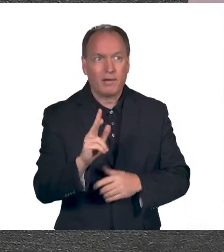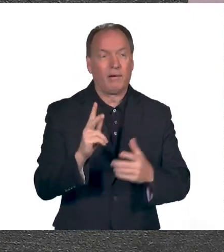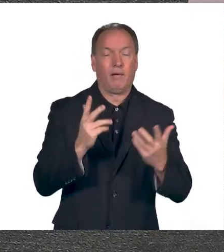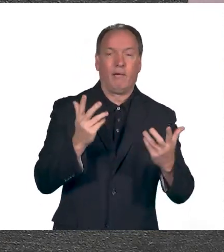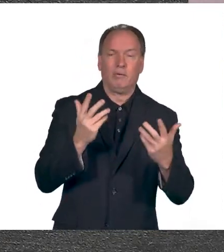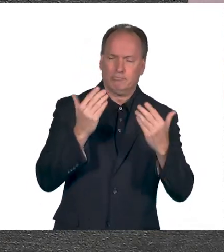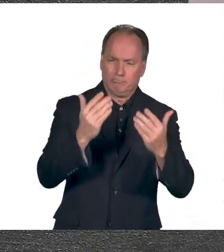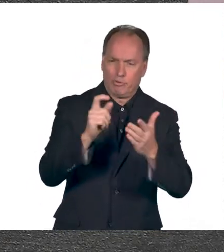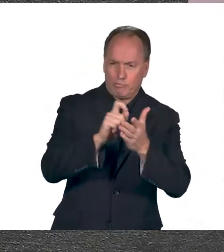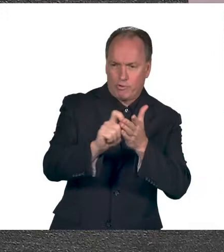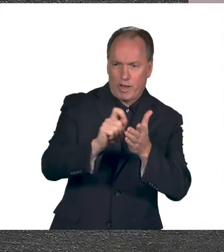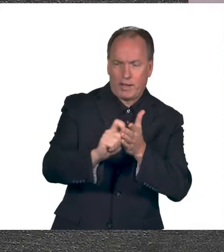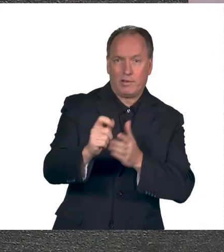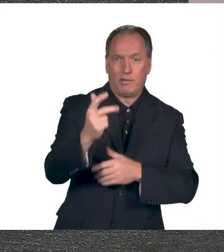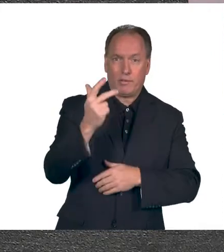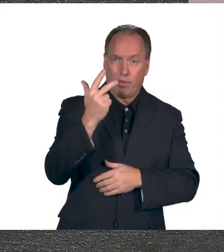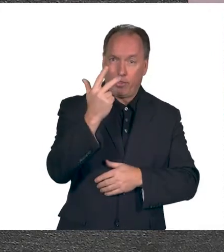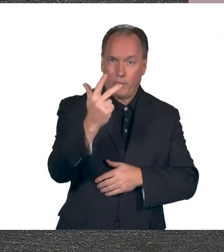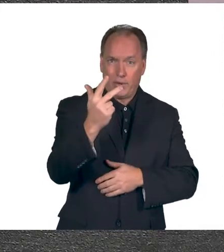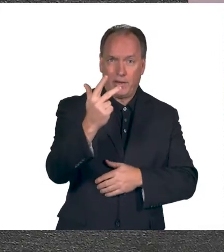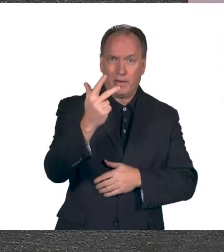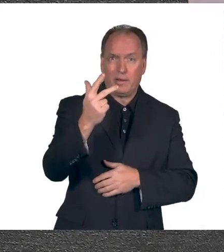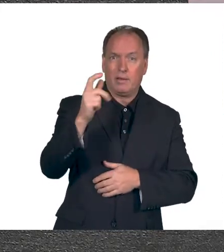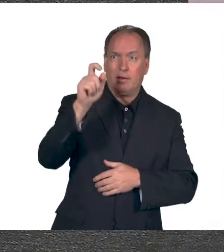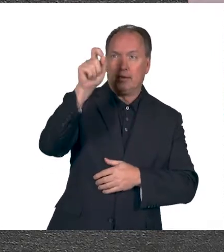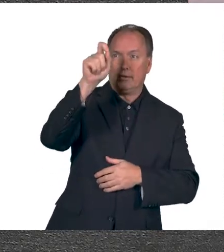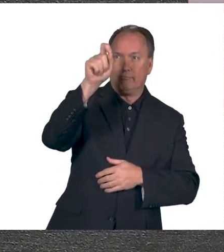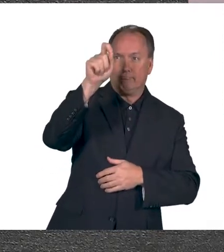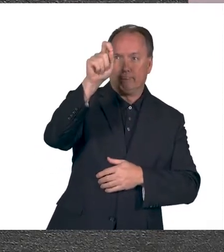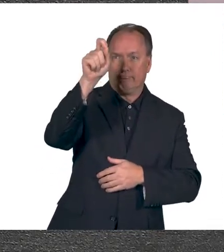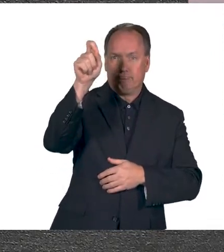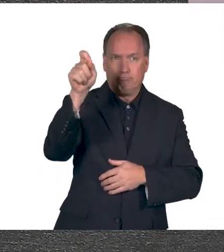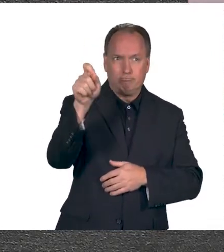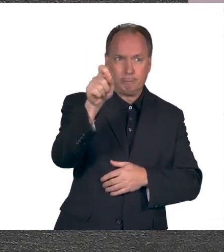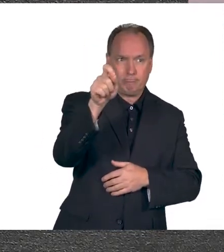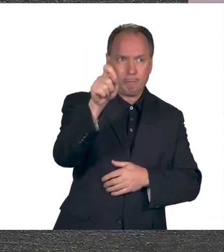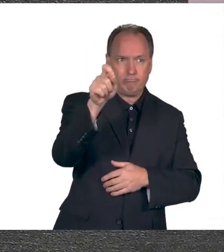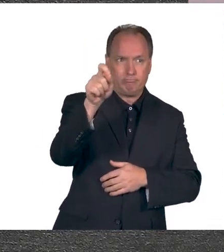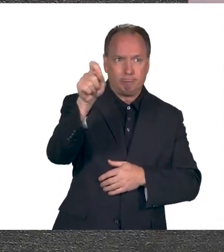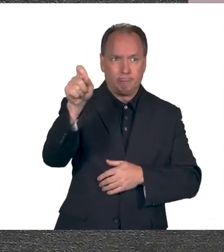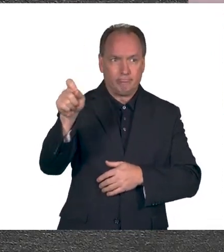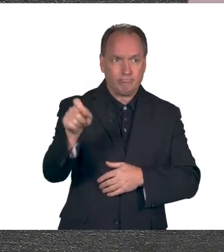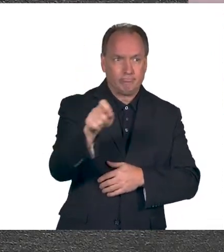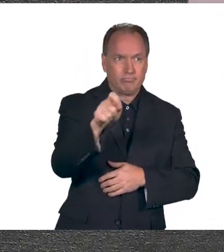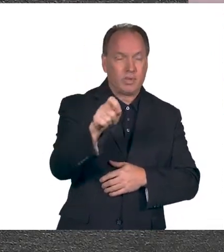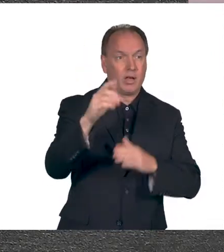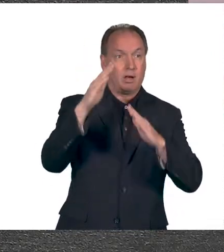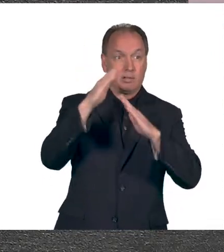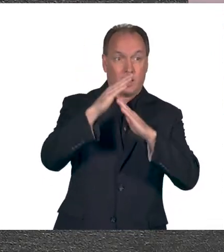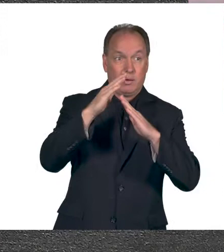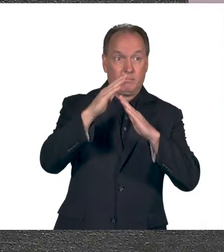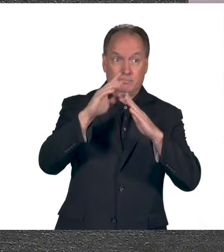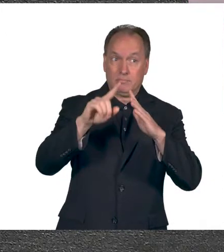so when I write that three I make those curves, right around and we always start at the top,